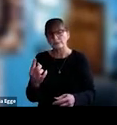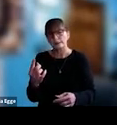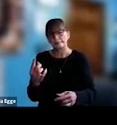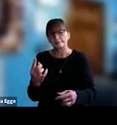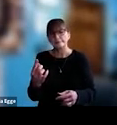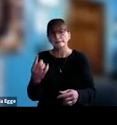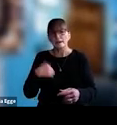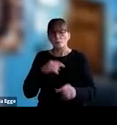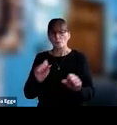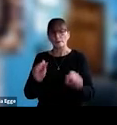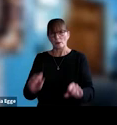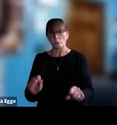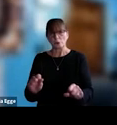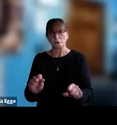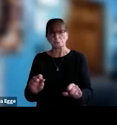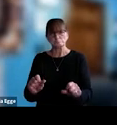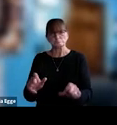that we can work around and would be really helpful.